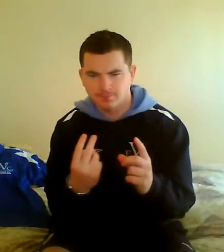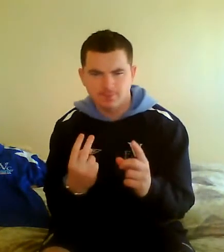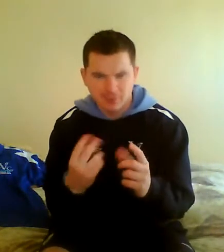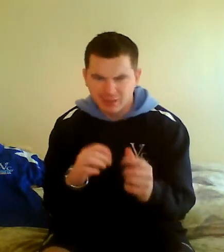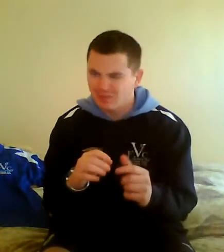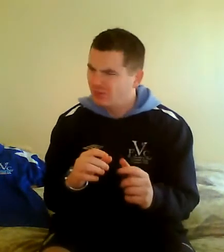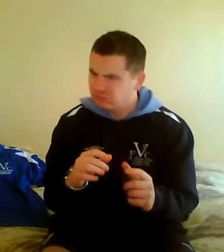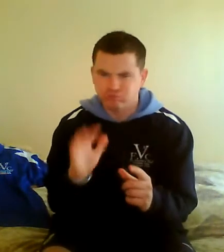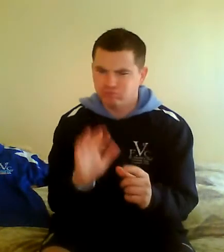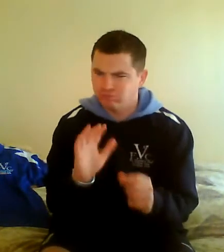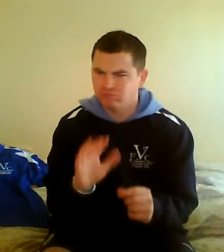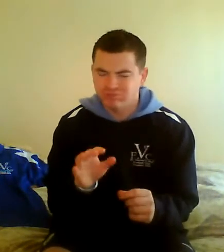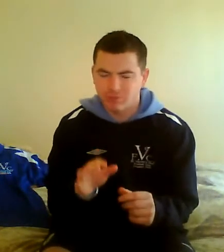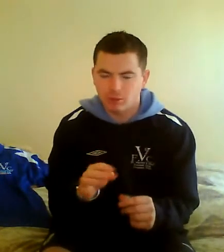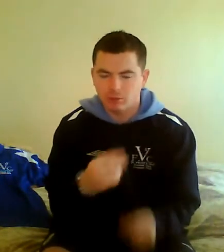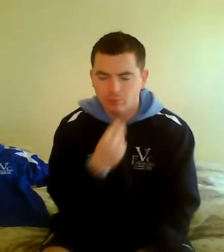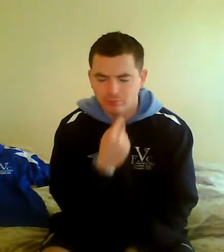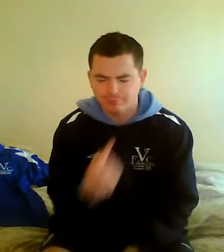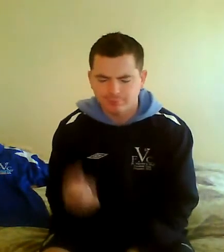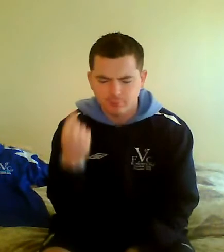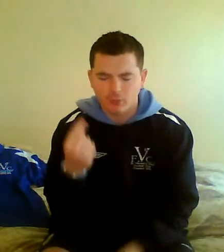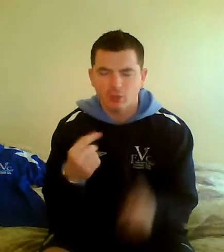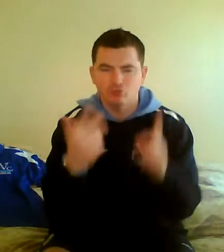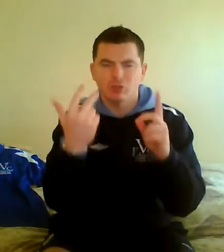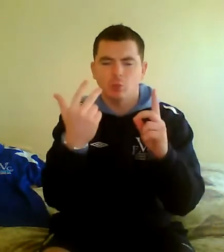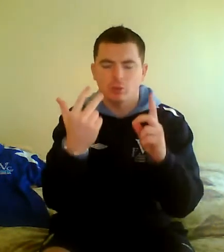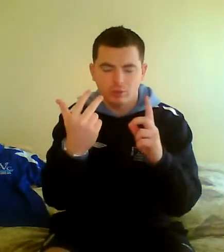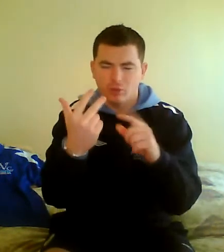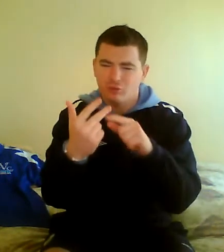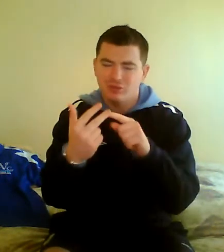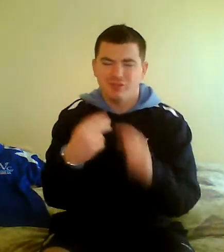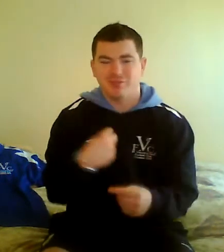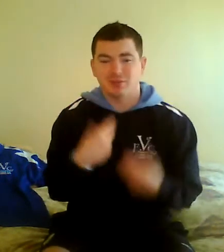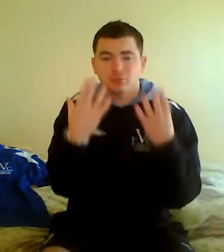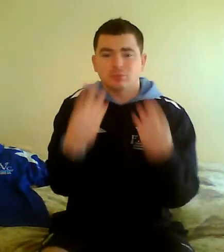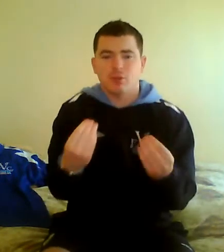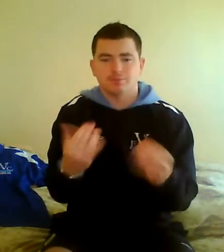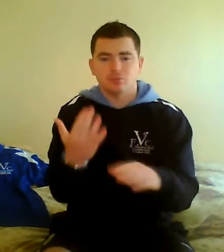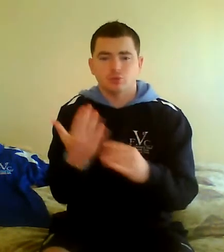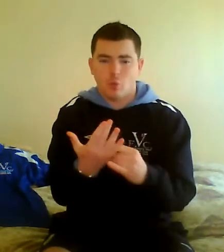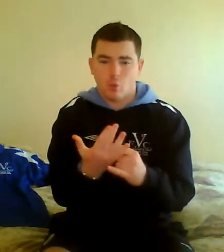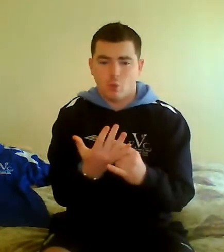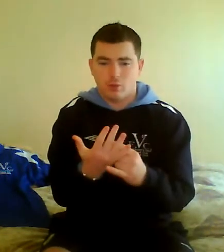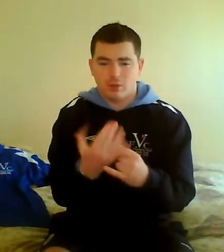We kept on pushing when we conceded a third goal which was really soft goal